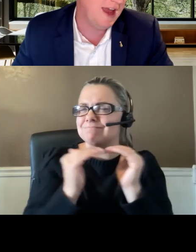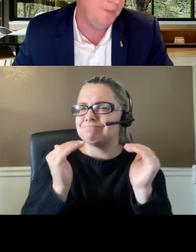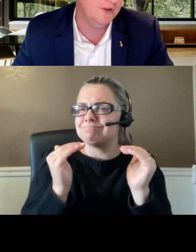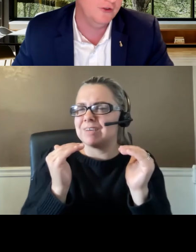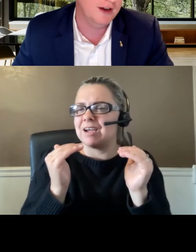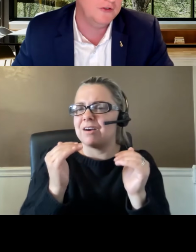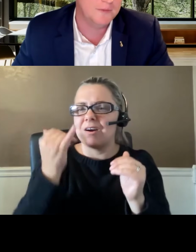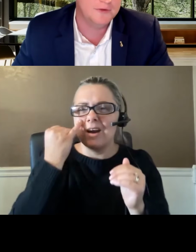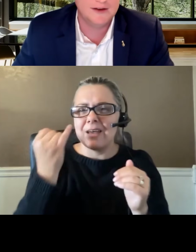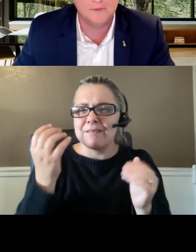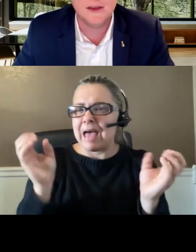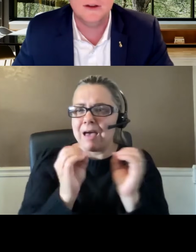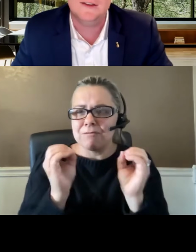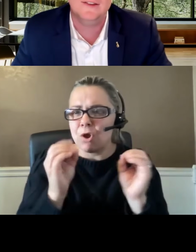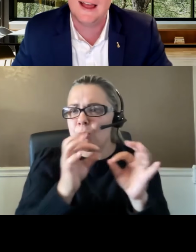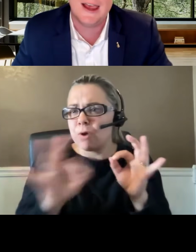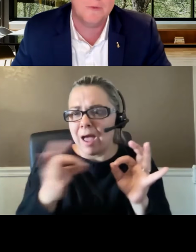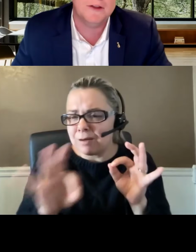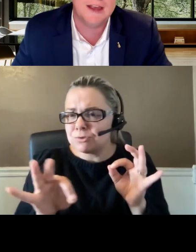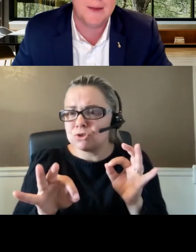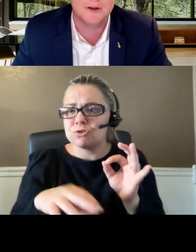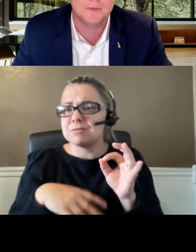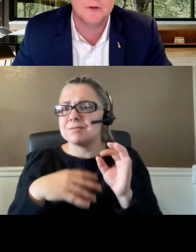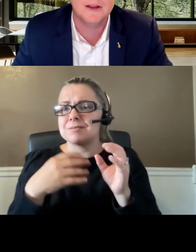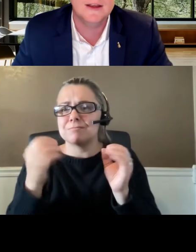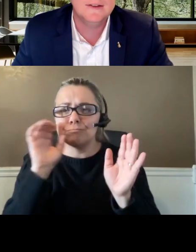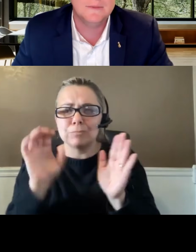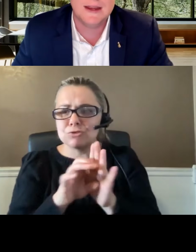have captions or transcripts. That doesn't mean you get to decide what's applicable to